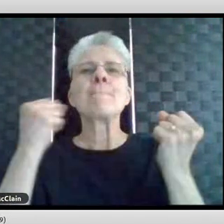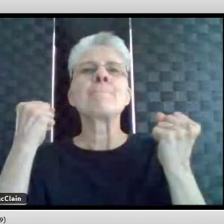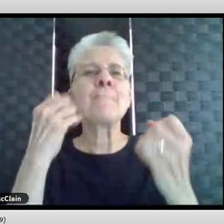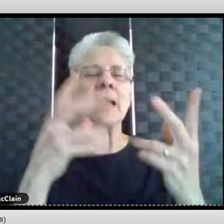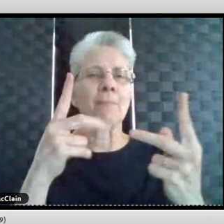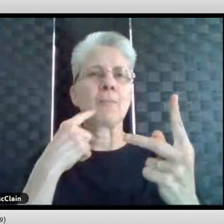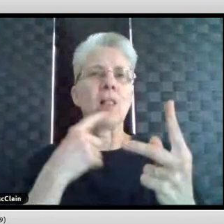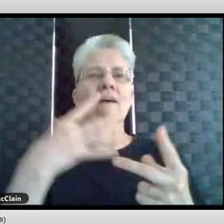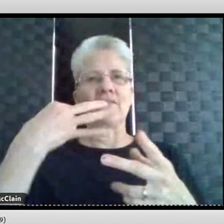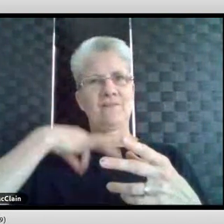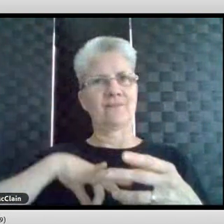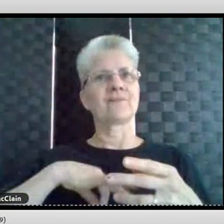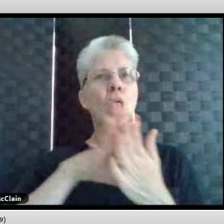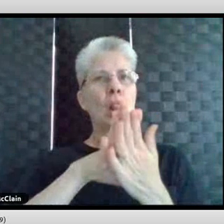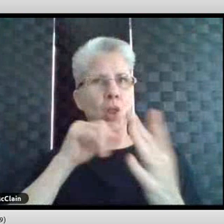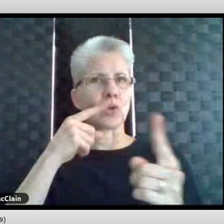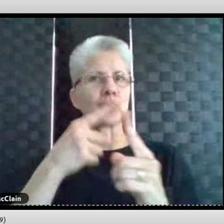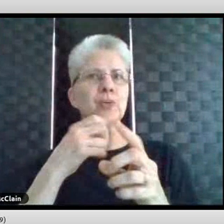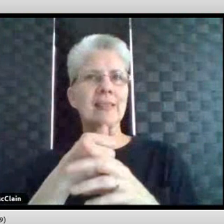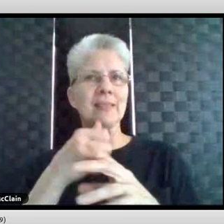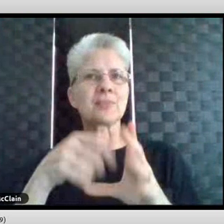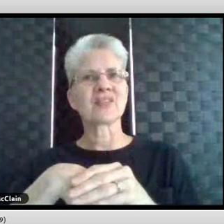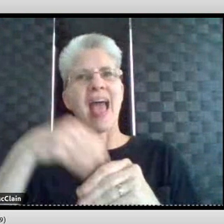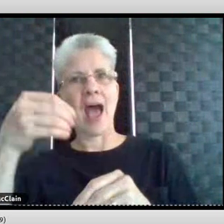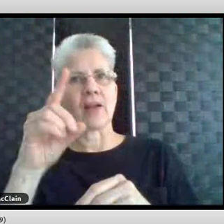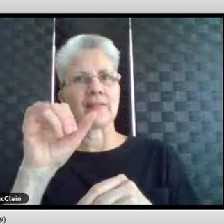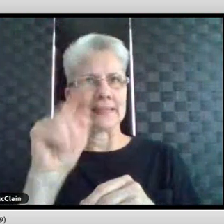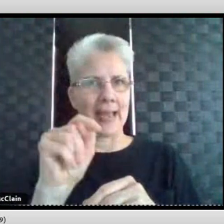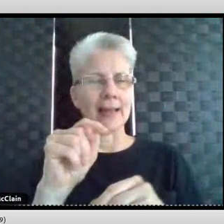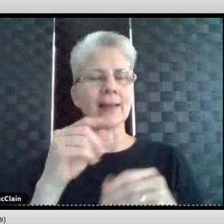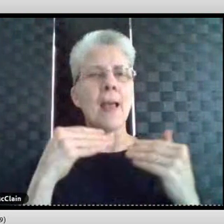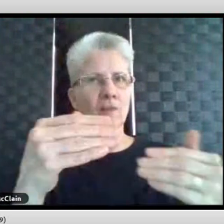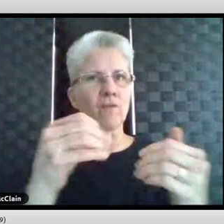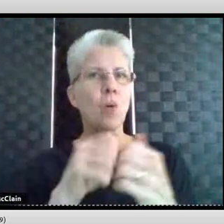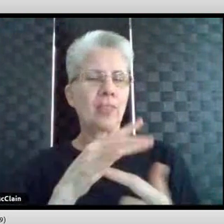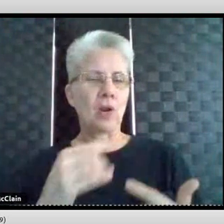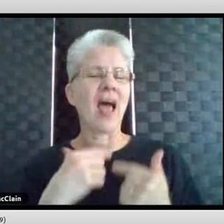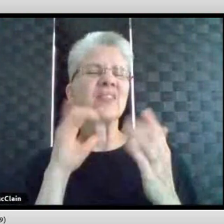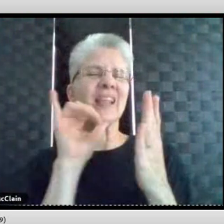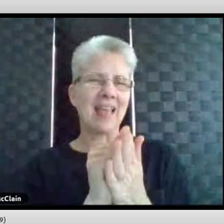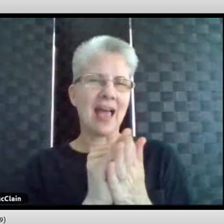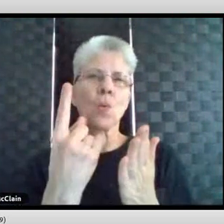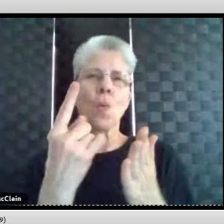have taken advantage of to get themselves out of debt and to move forward with their lives. So that might be one way, Elizabeth,